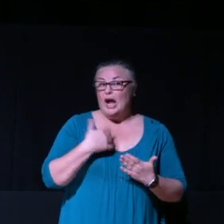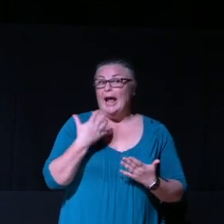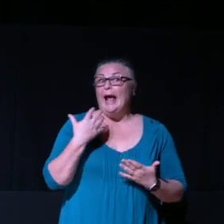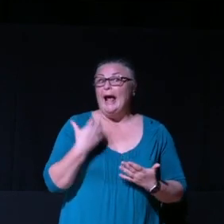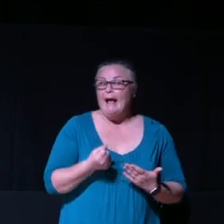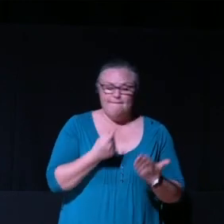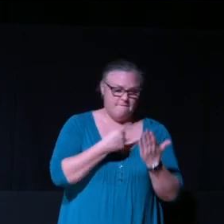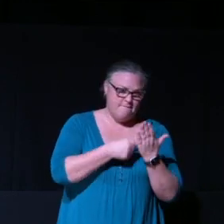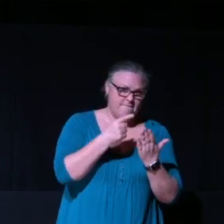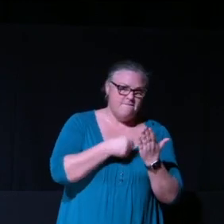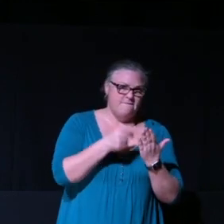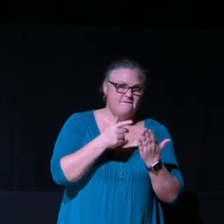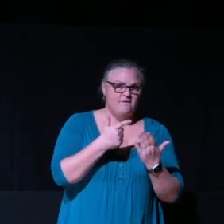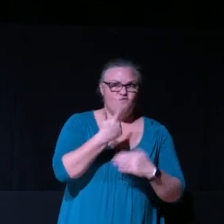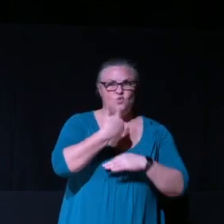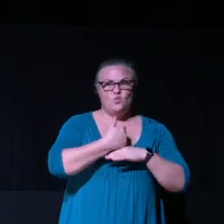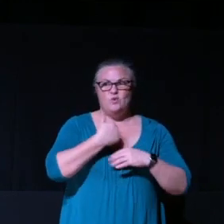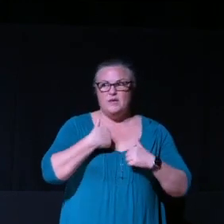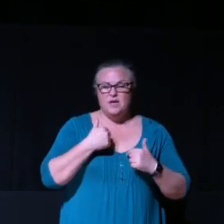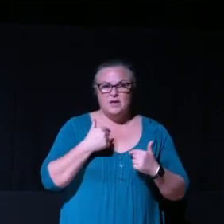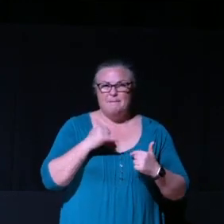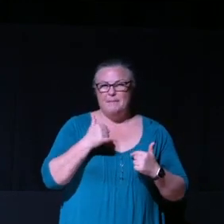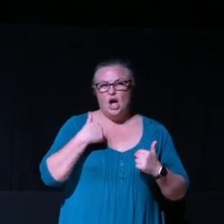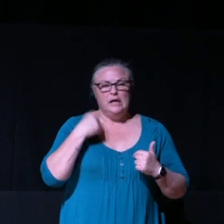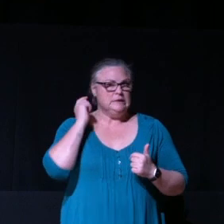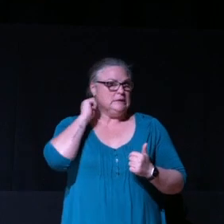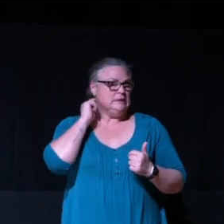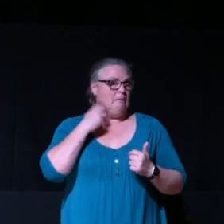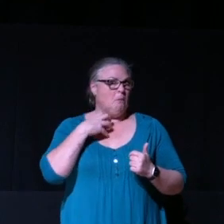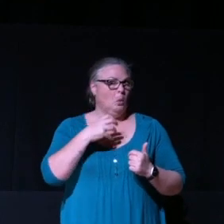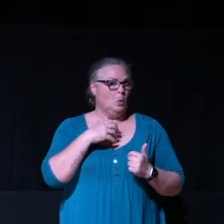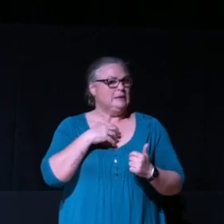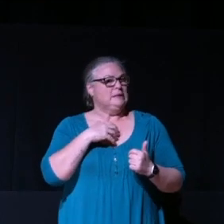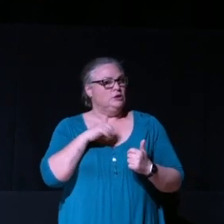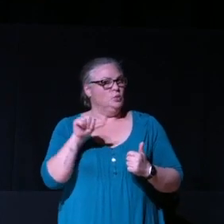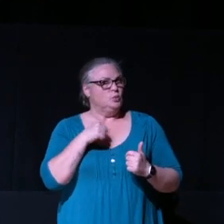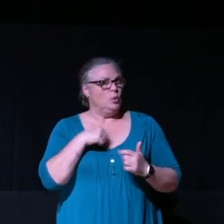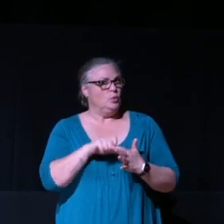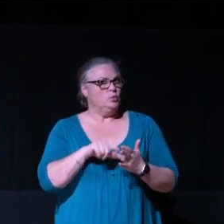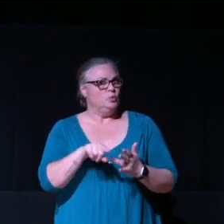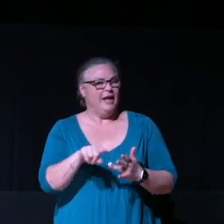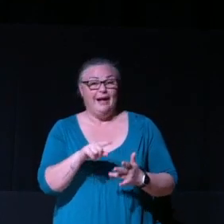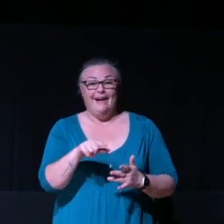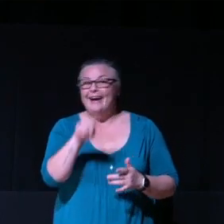I'm not sure. Obviously, we can't go back in time and find that out. Thankfully, but I think